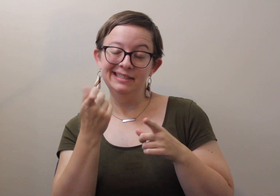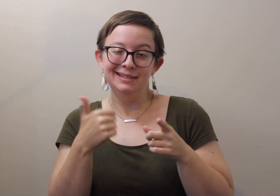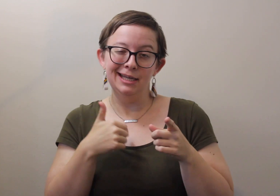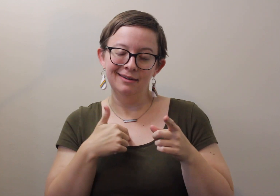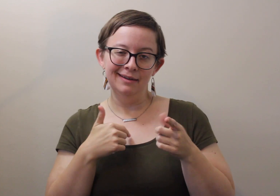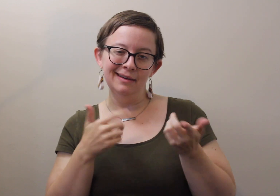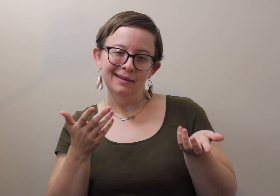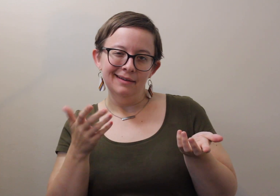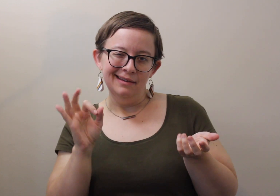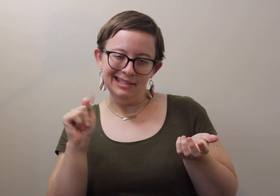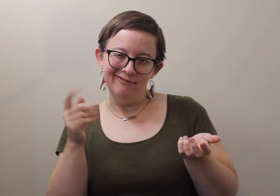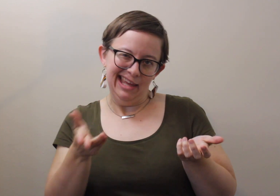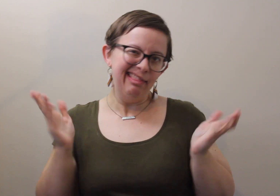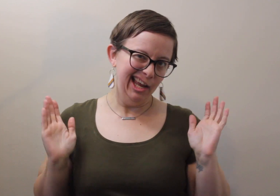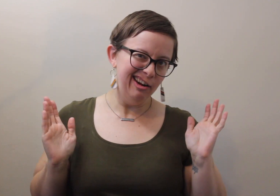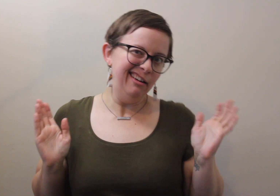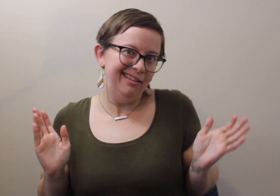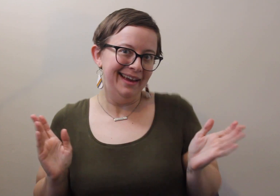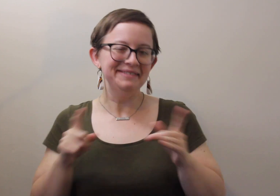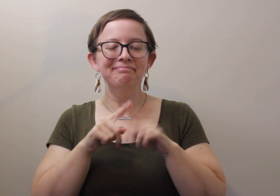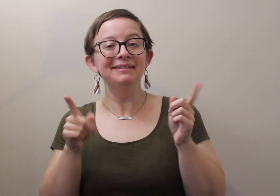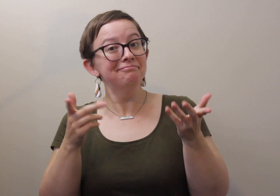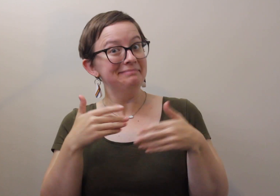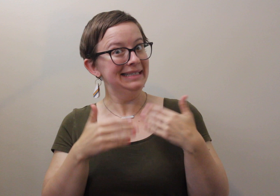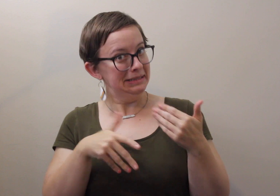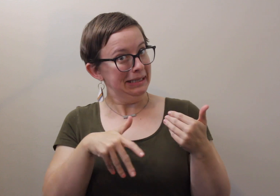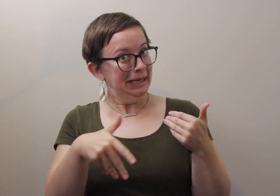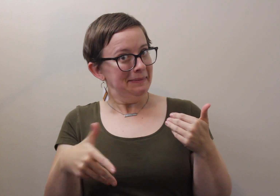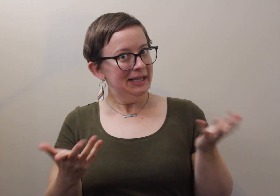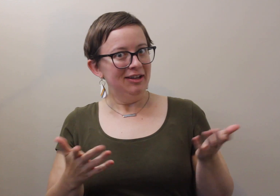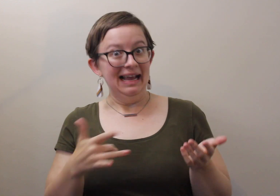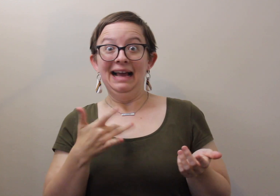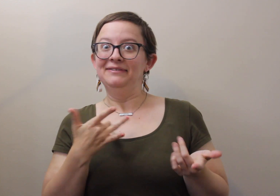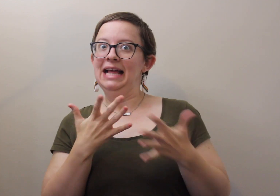you know cause I still got some fat in there. But it's getting up there.